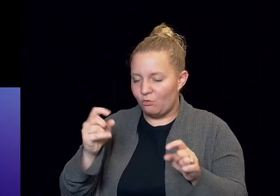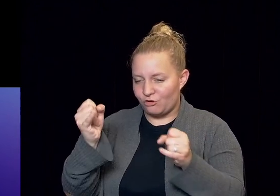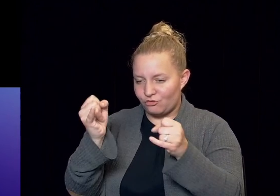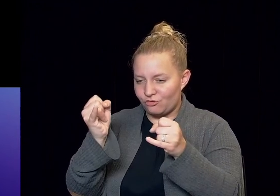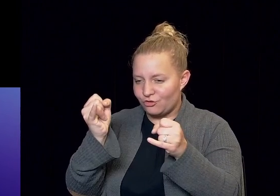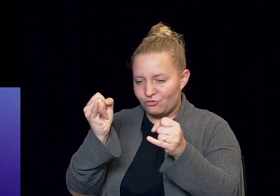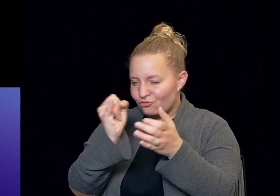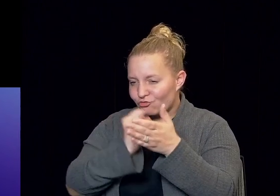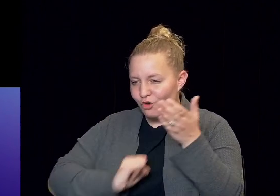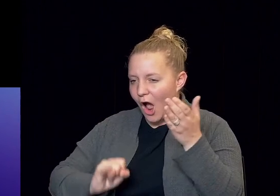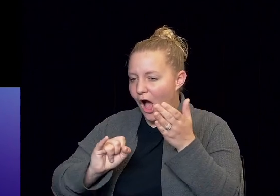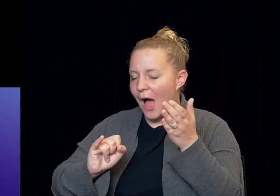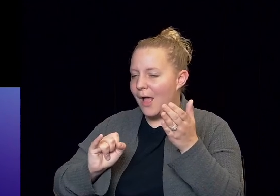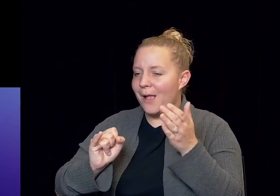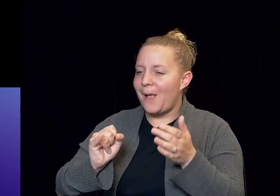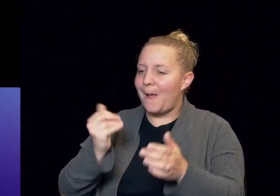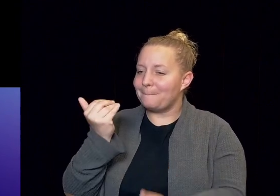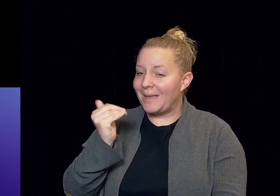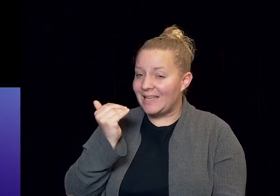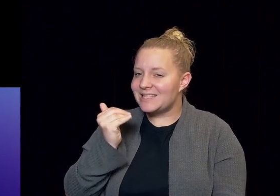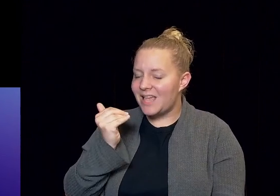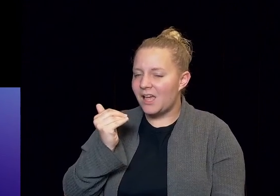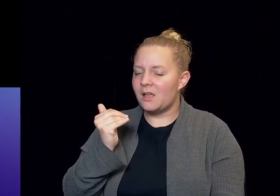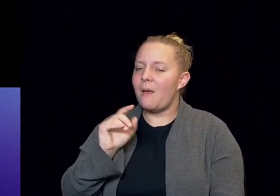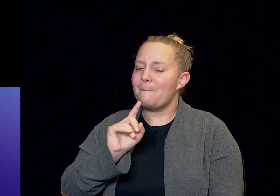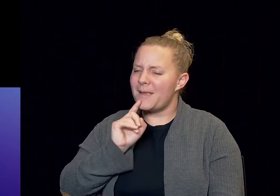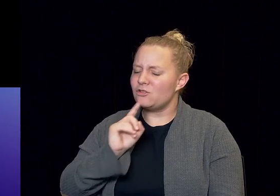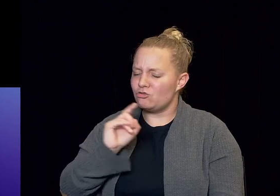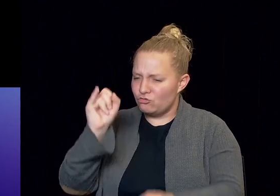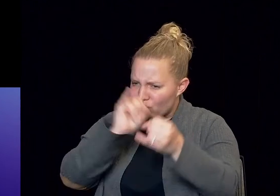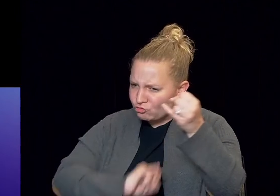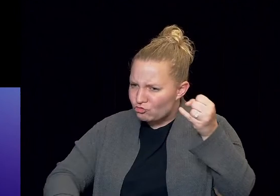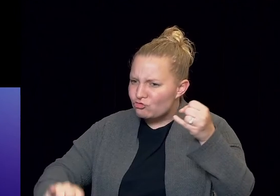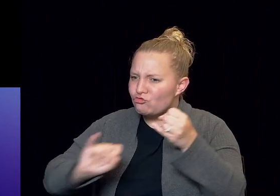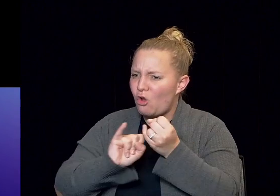Make sure that you do have that slice of pizza somewhere big so that your teacher can see it.